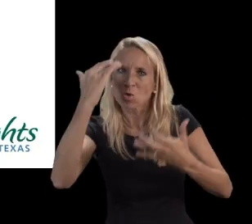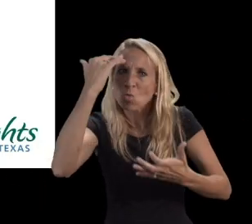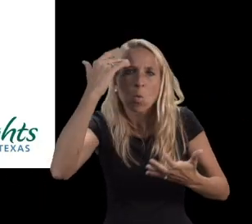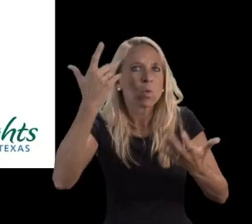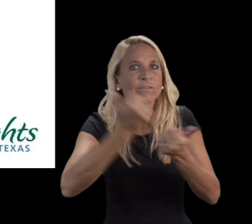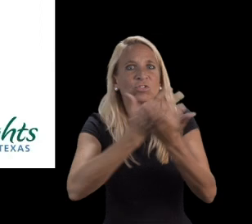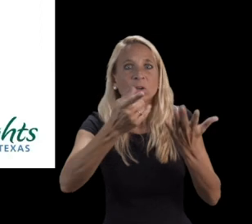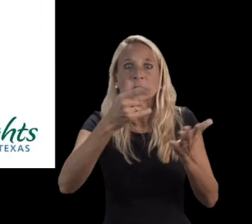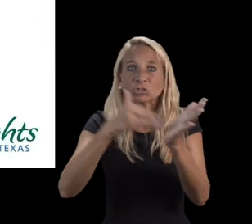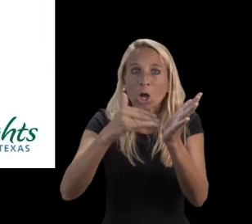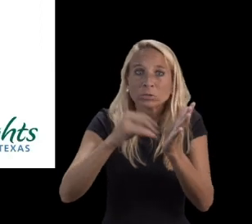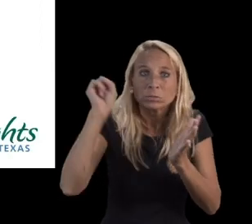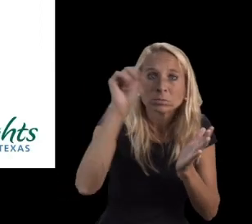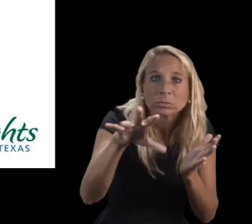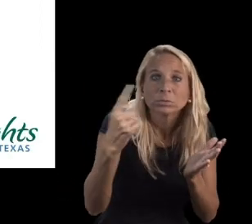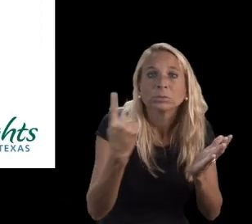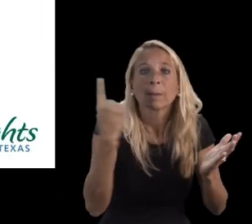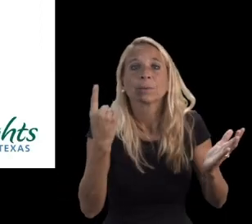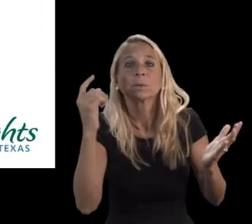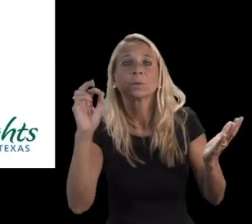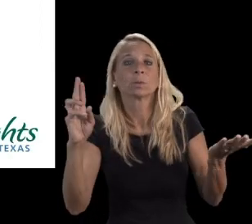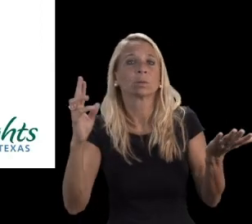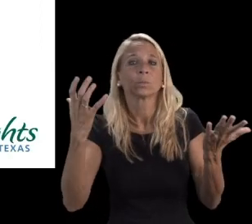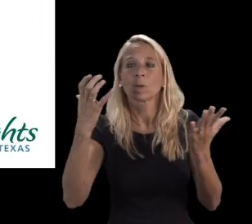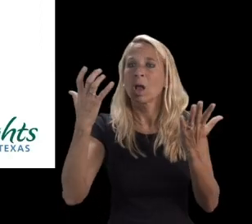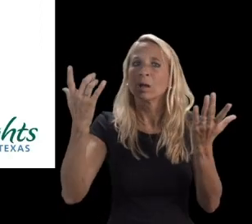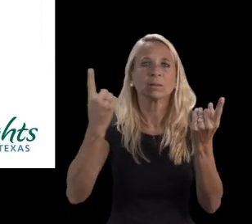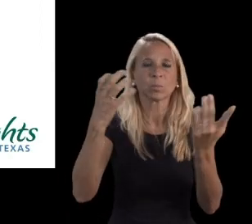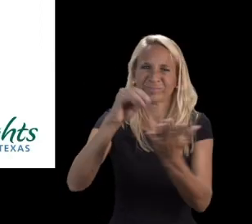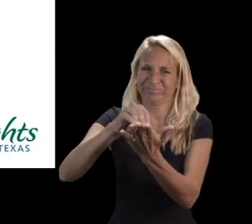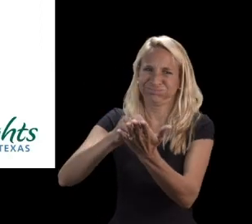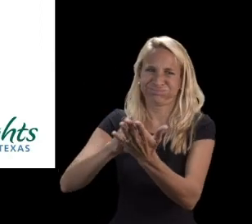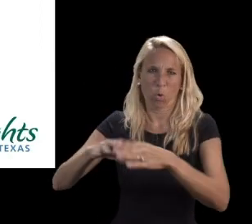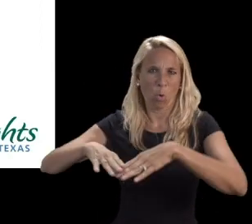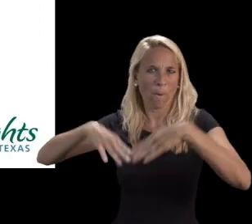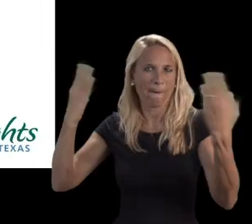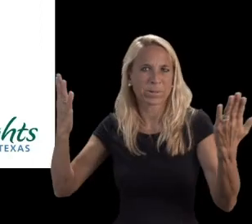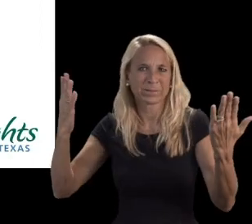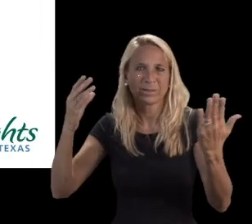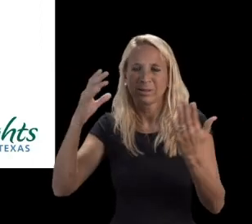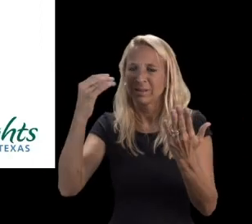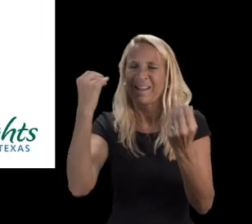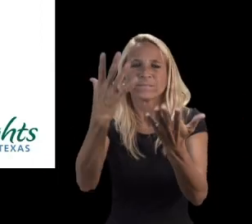something on my behalf, I'd like the record to be kept open. She will give you a, he or she will give you a due date.